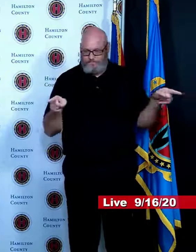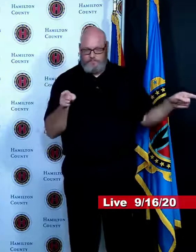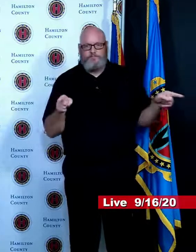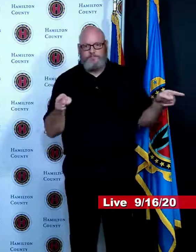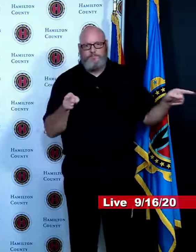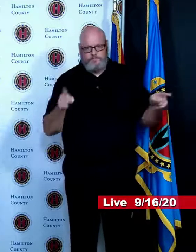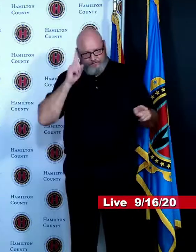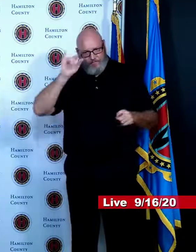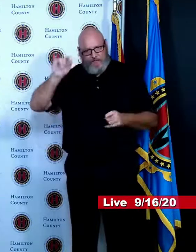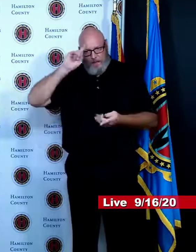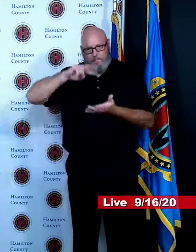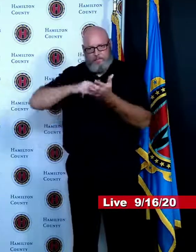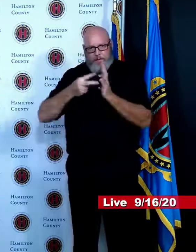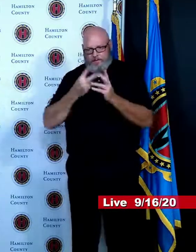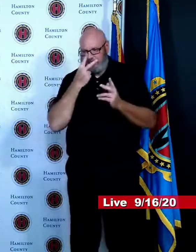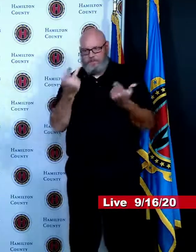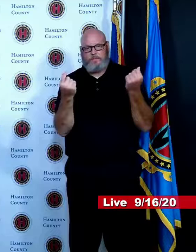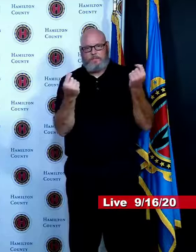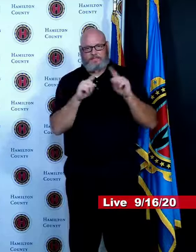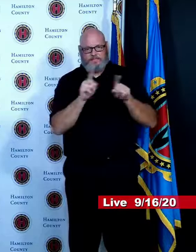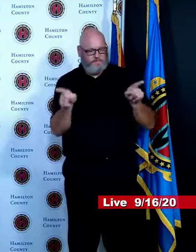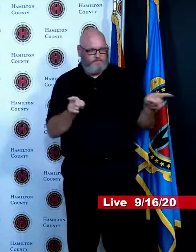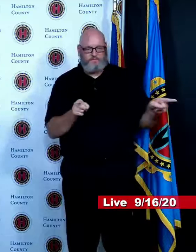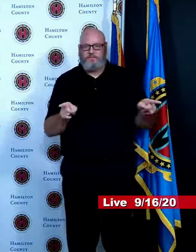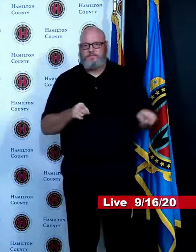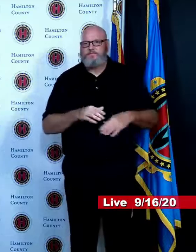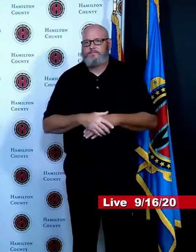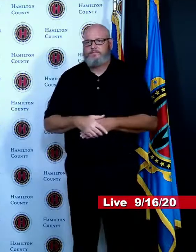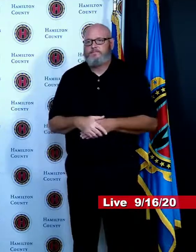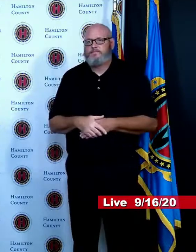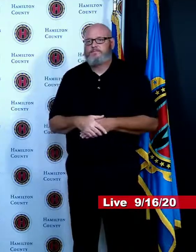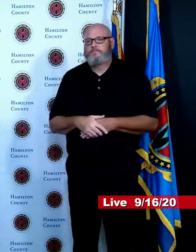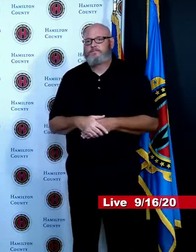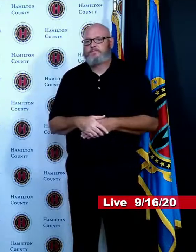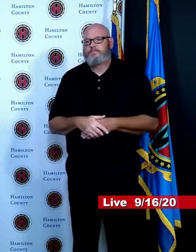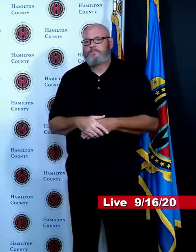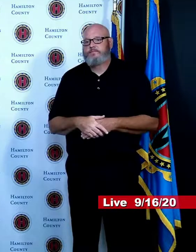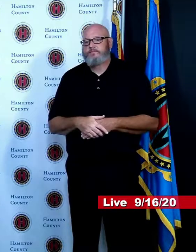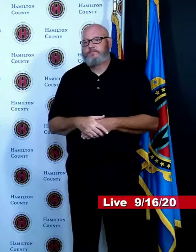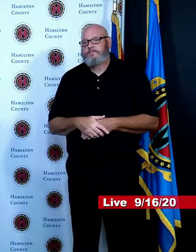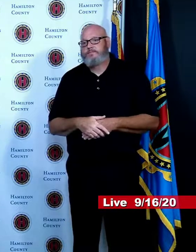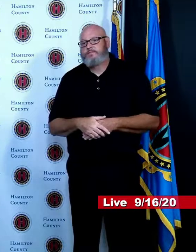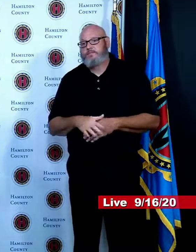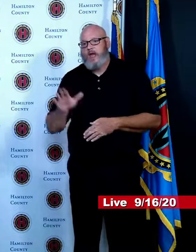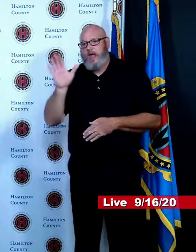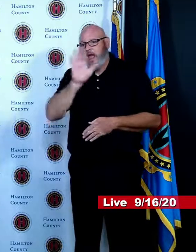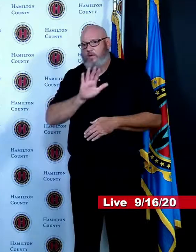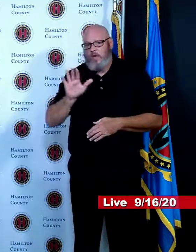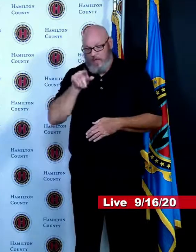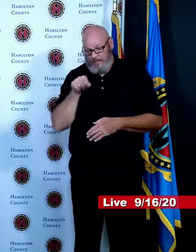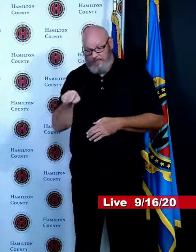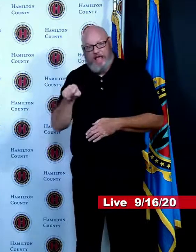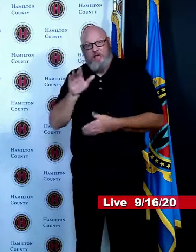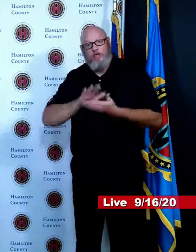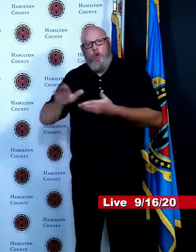biggest contributor to the number of new cases here local in Hamilton County and and say why